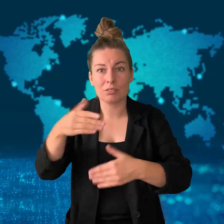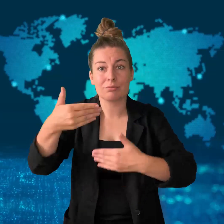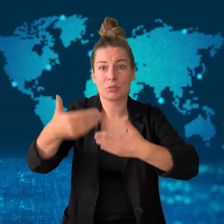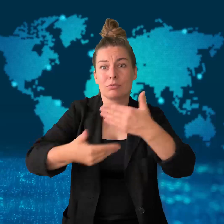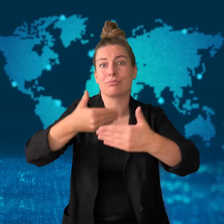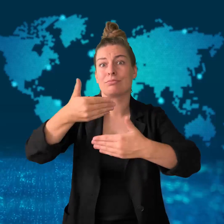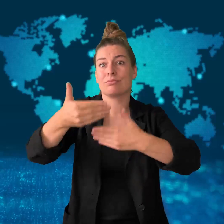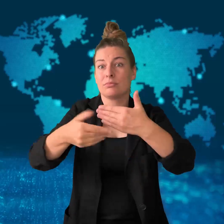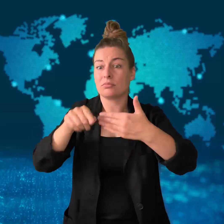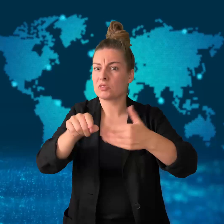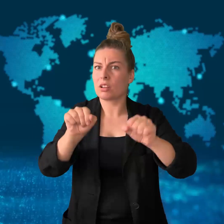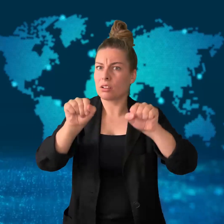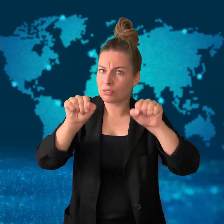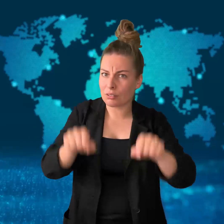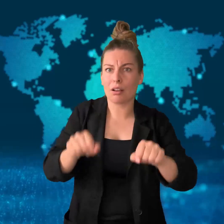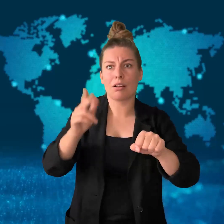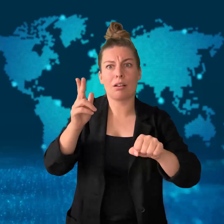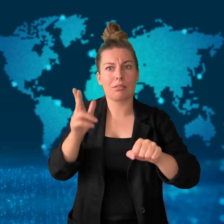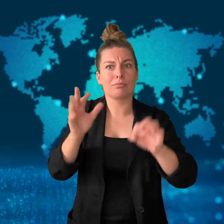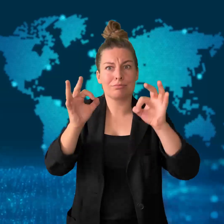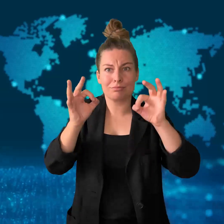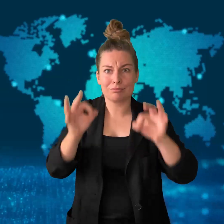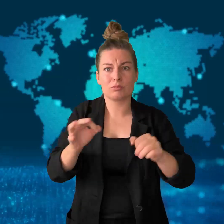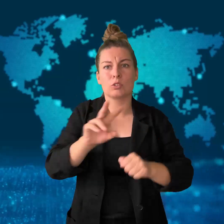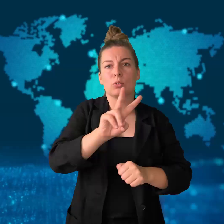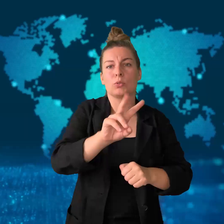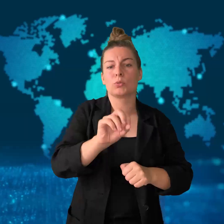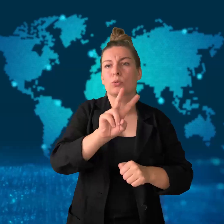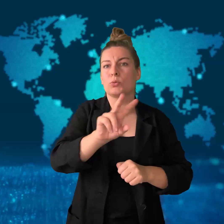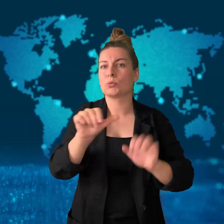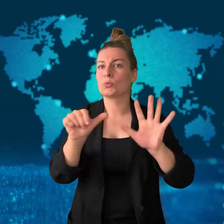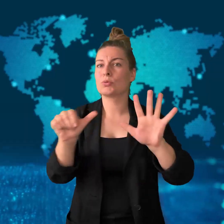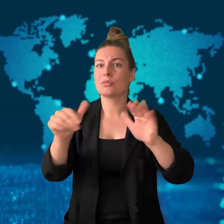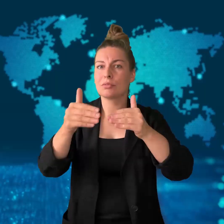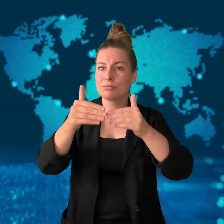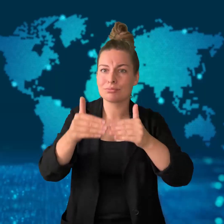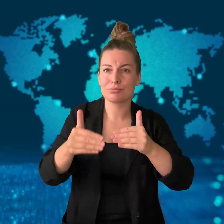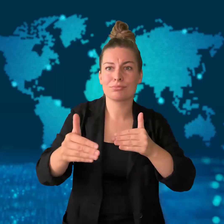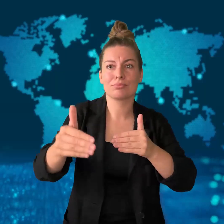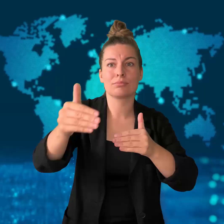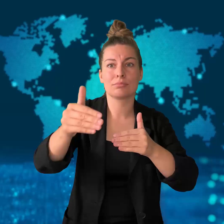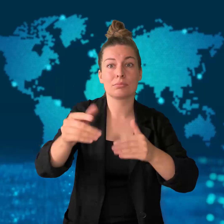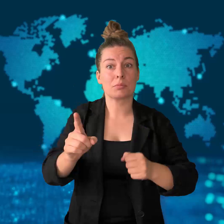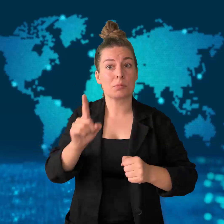as India's electoral boundaries will need to be redrawn.